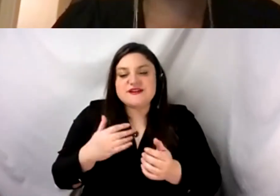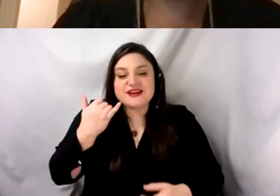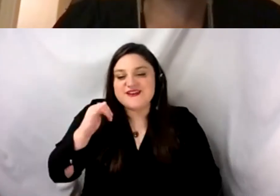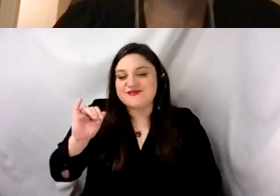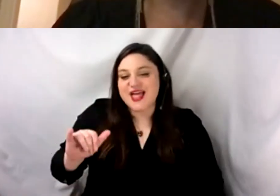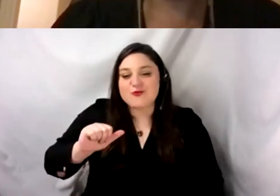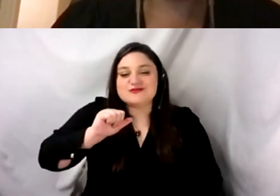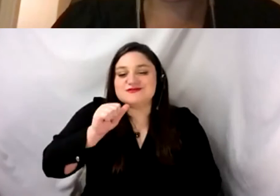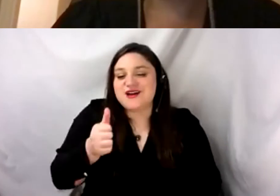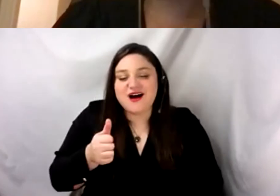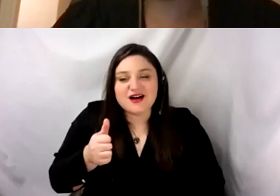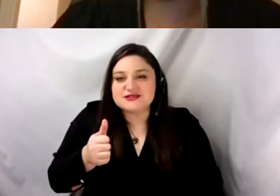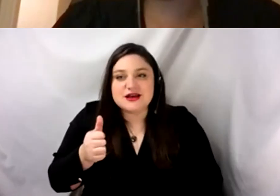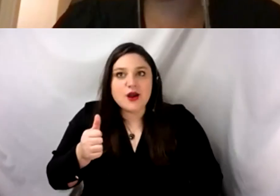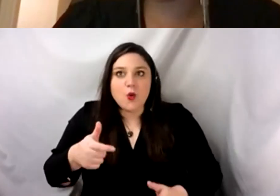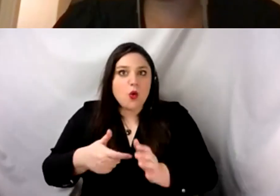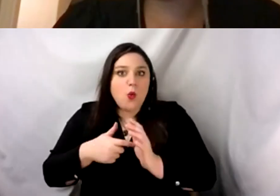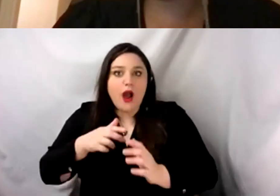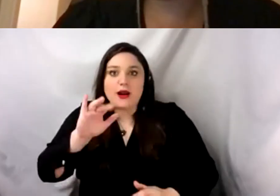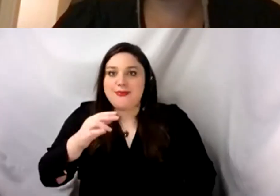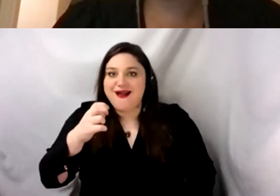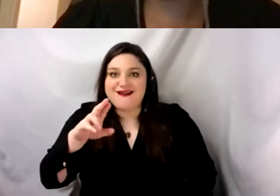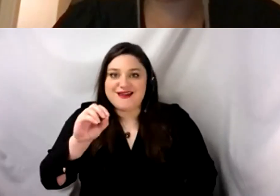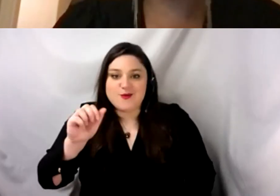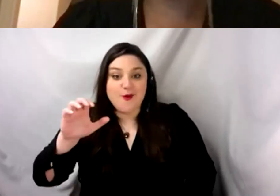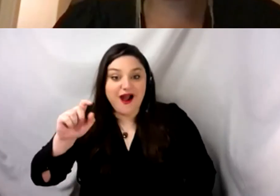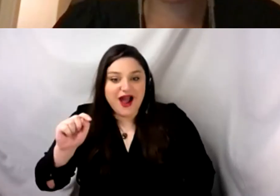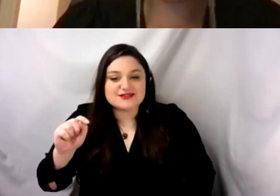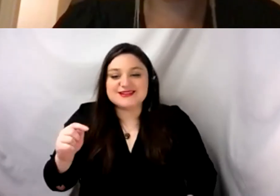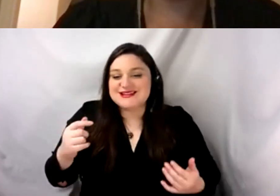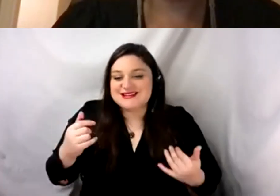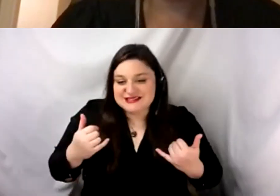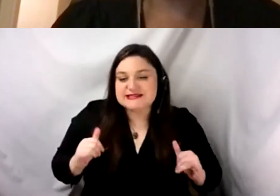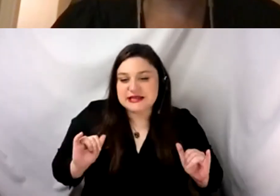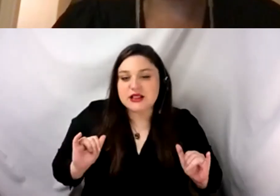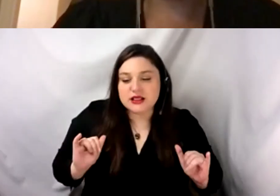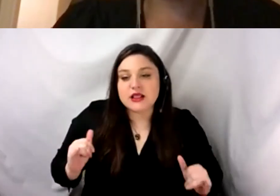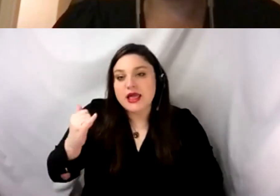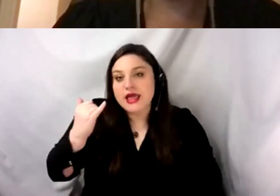that if you can get better air filtration in your space for hundred 50 bucks -- do